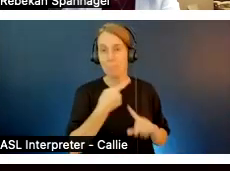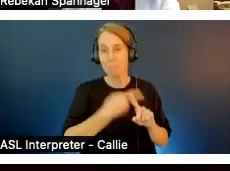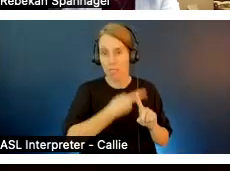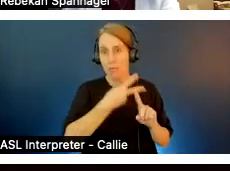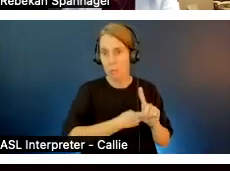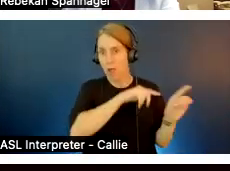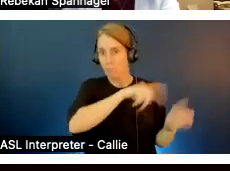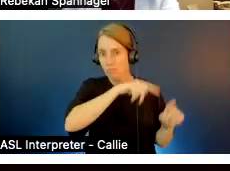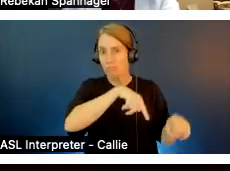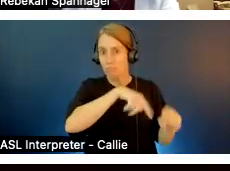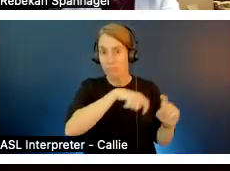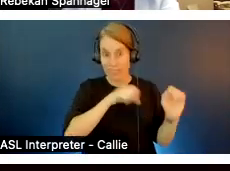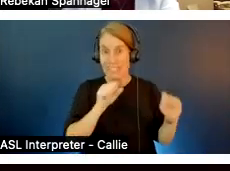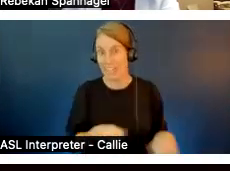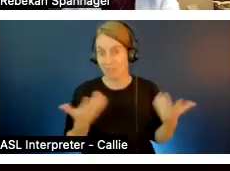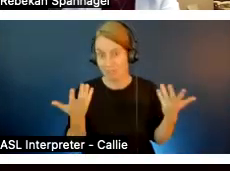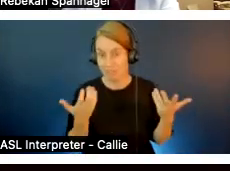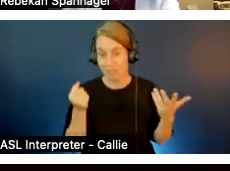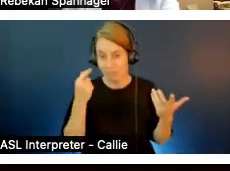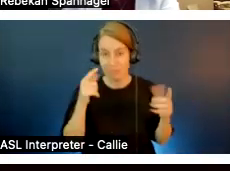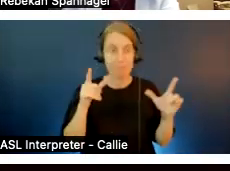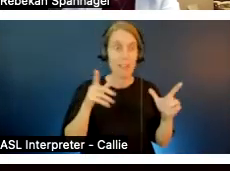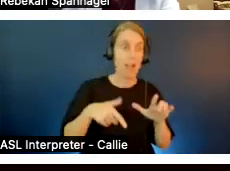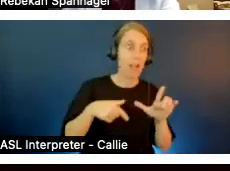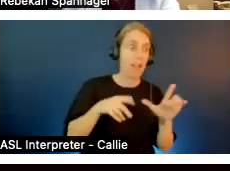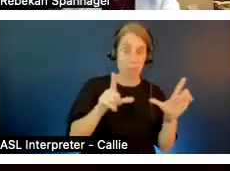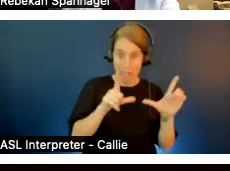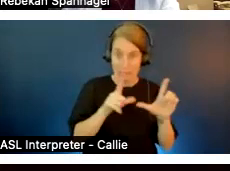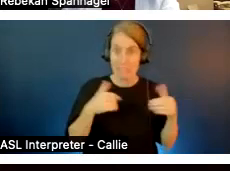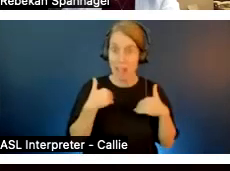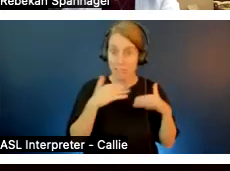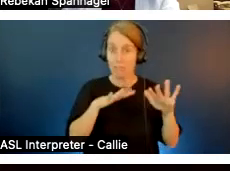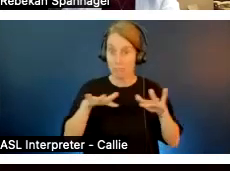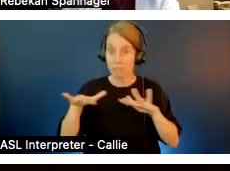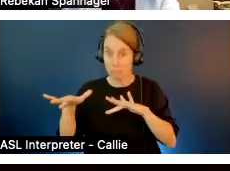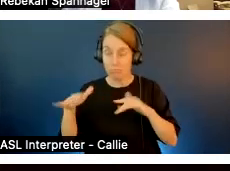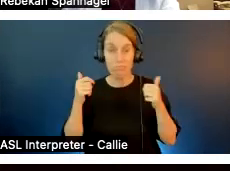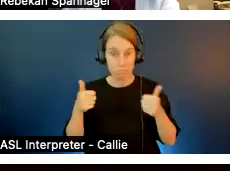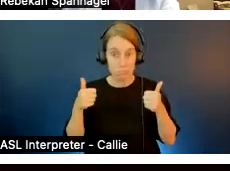licensing to do certain services so is that something that can be done can can the nursing